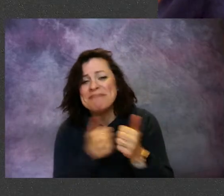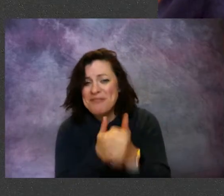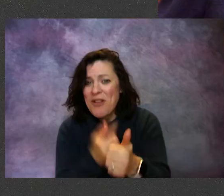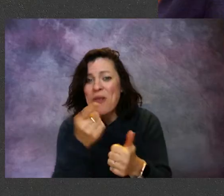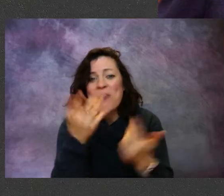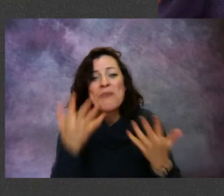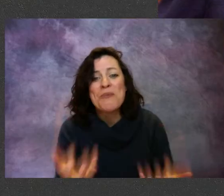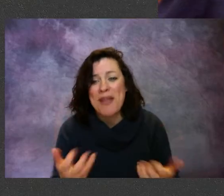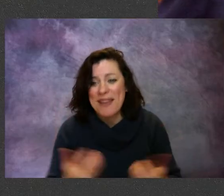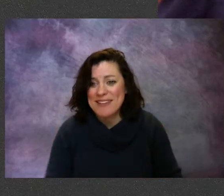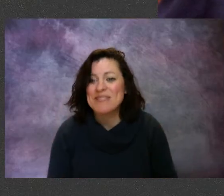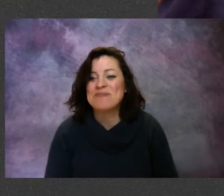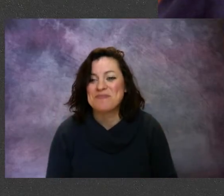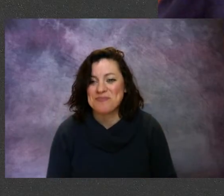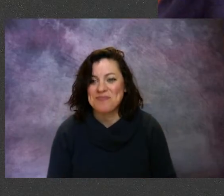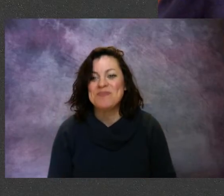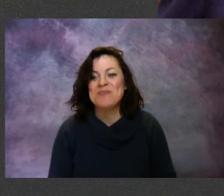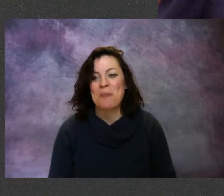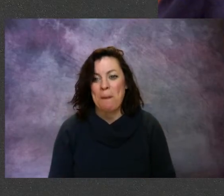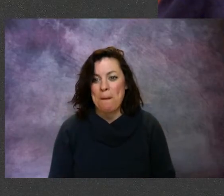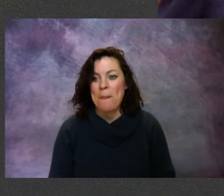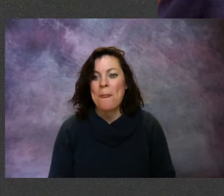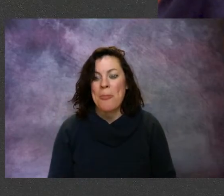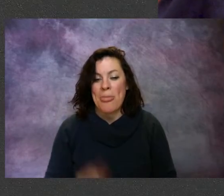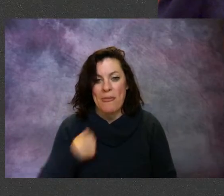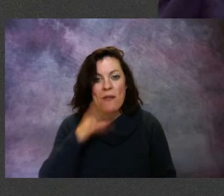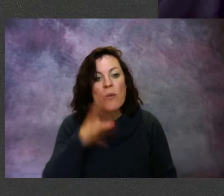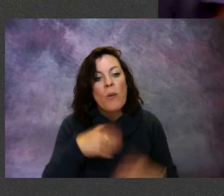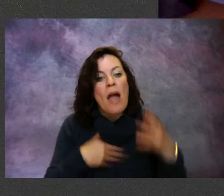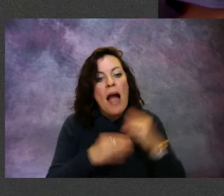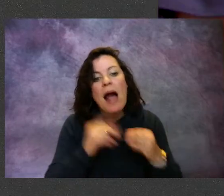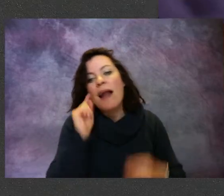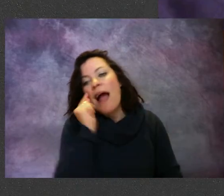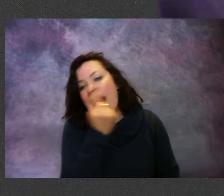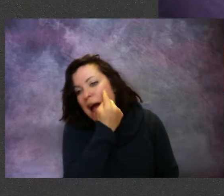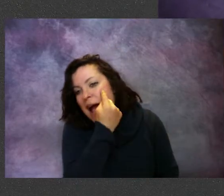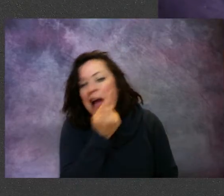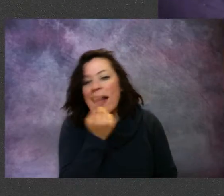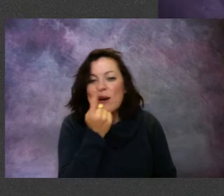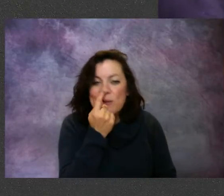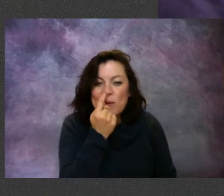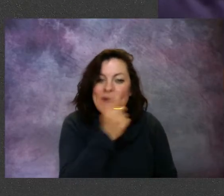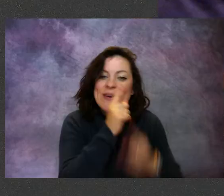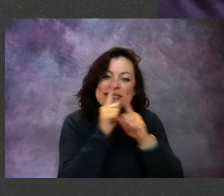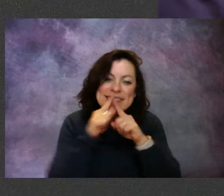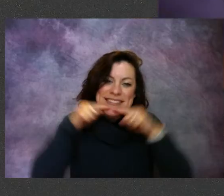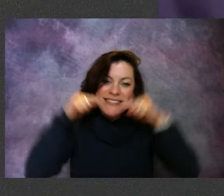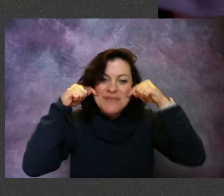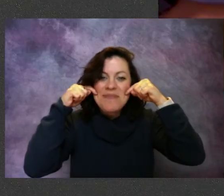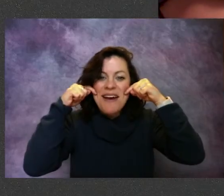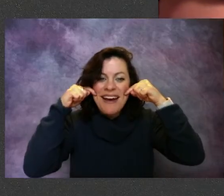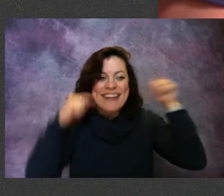So, I'm gonna draw my cloud, I'm gonna put some eyes and a nose and a smile on my cloud